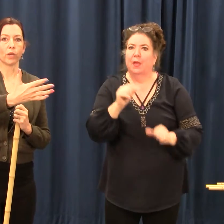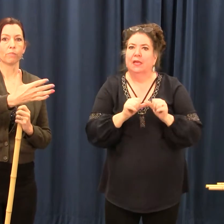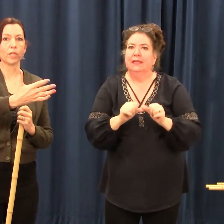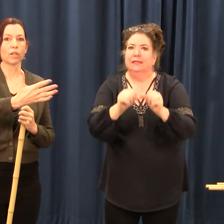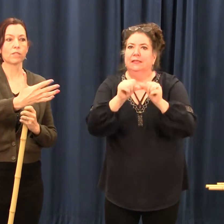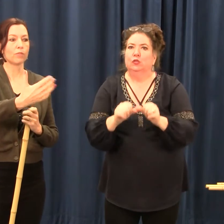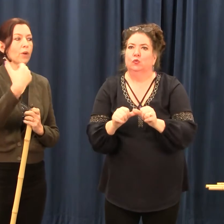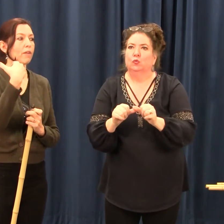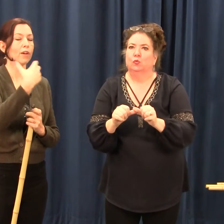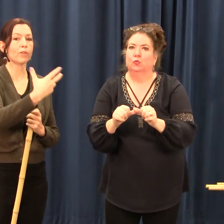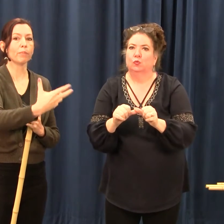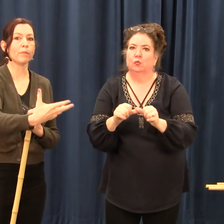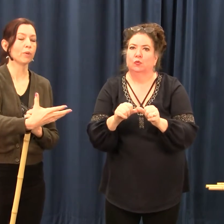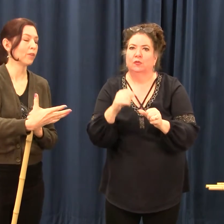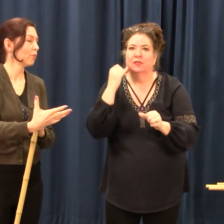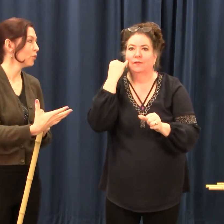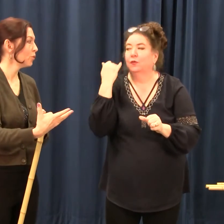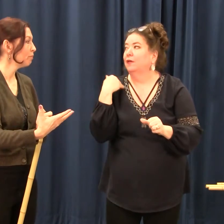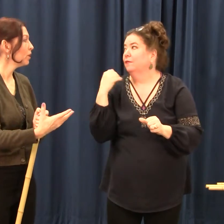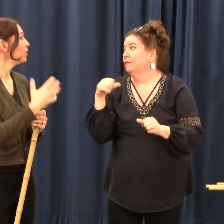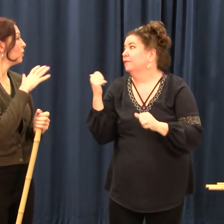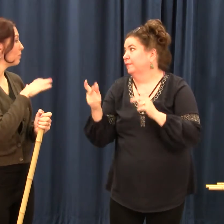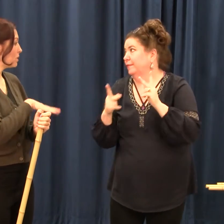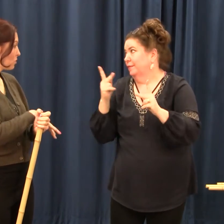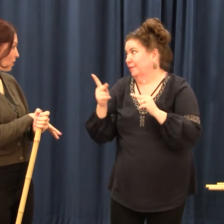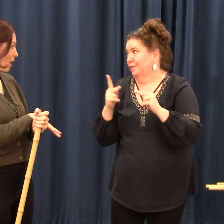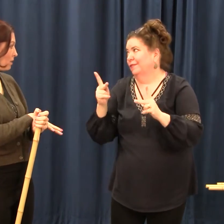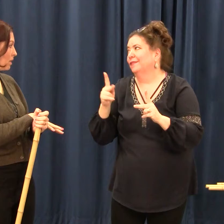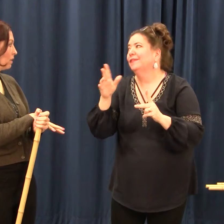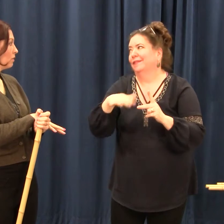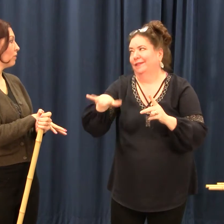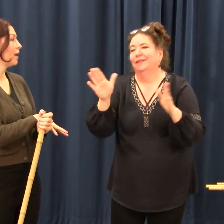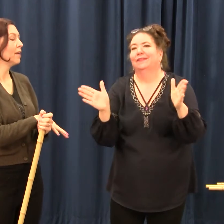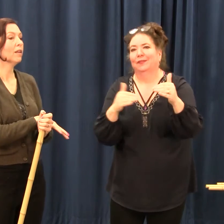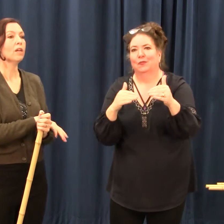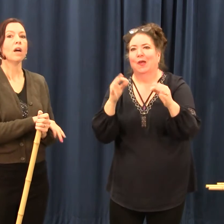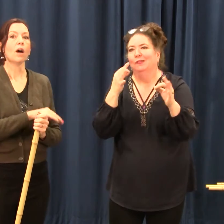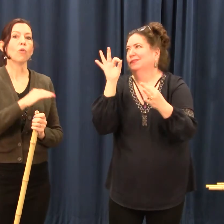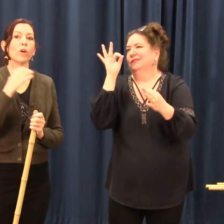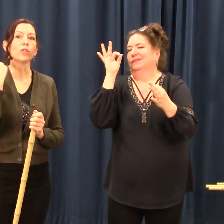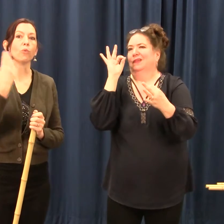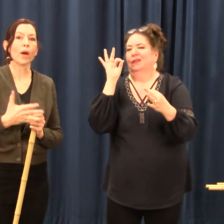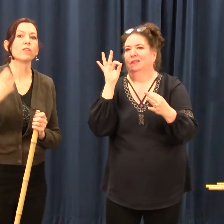it. Because if you have other people in the room you'll be distracting, right? or you'll want to